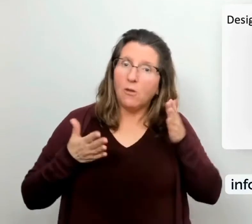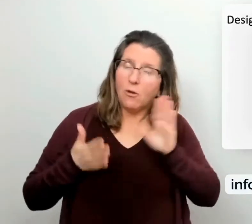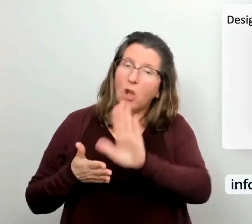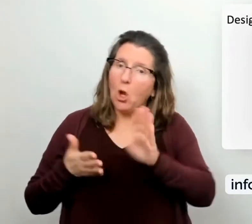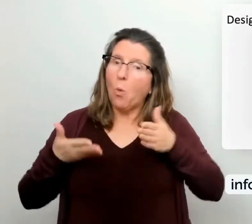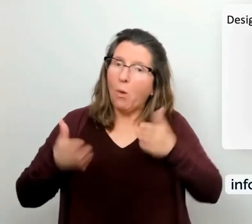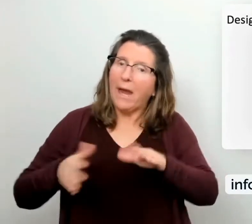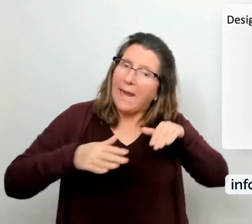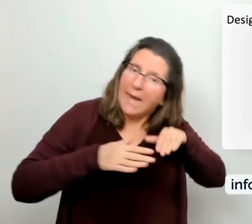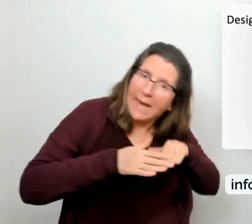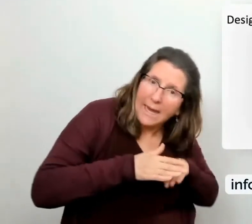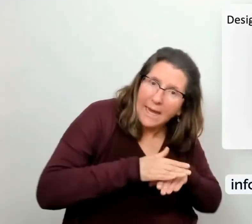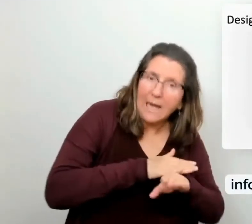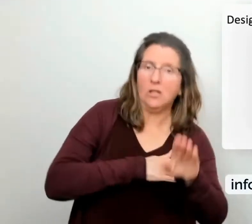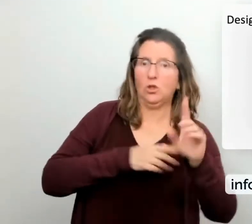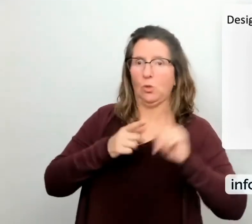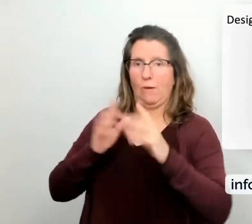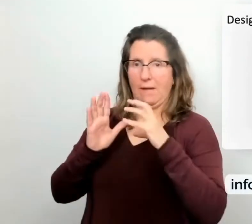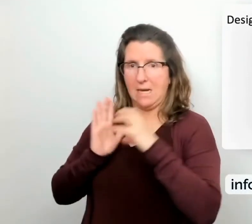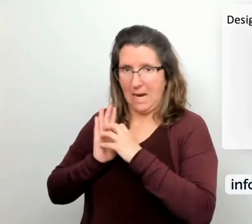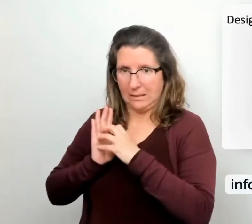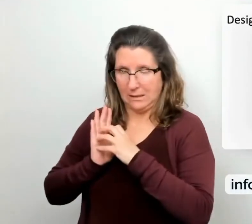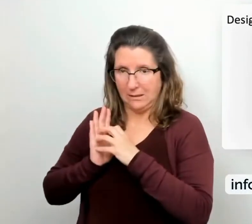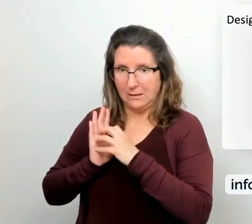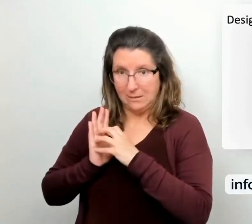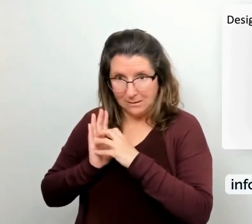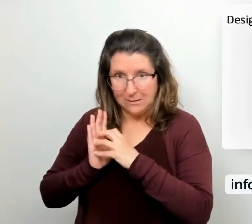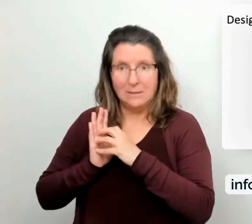It's the way you can draw them into engaging with the text.